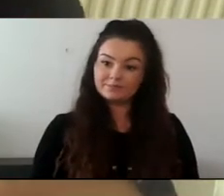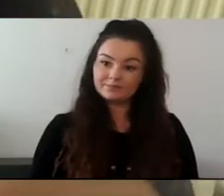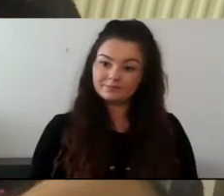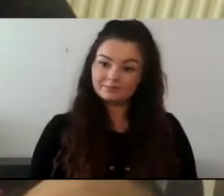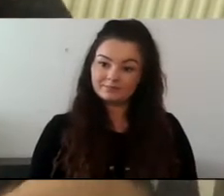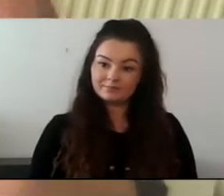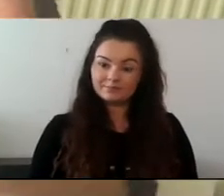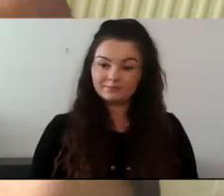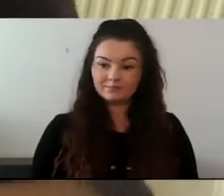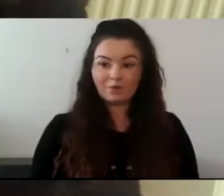in one place or